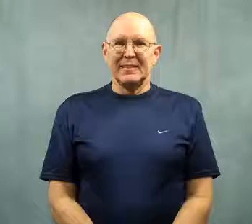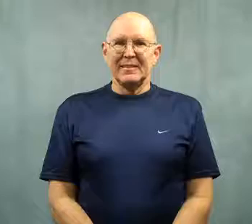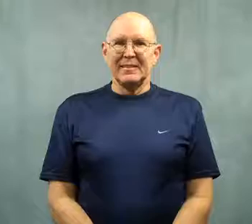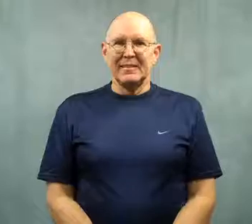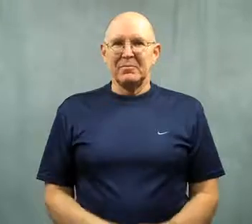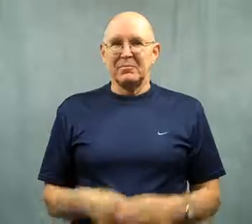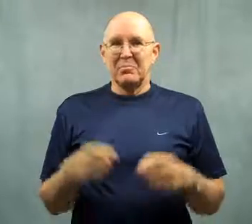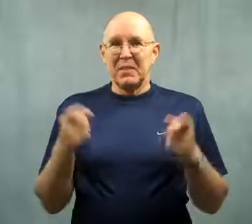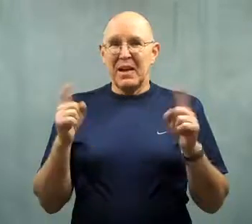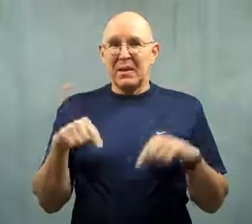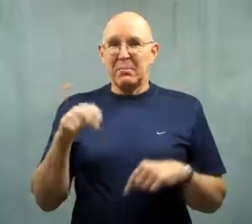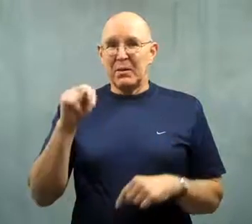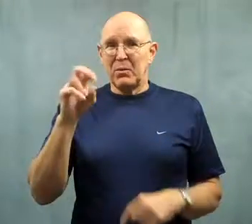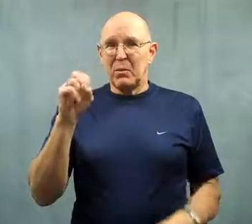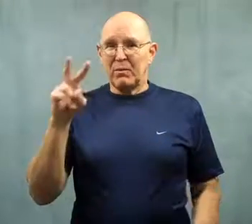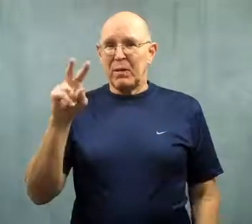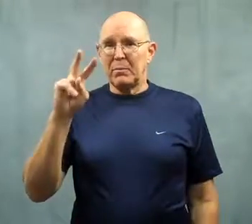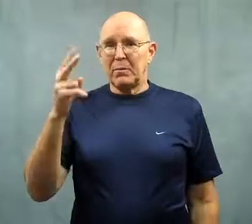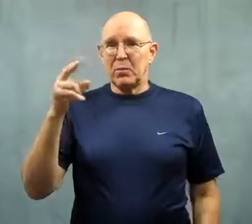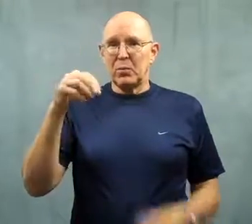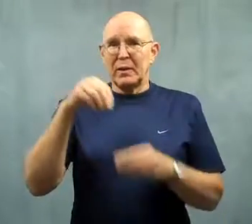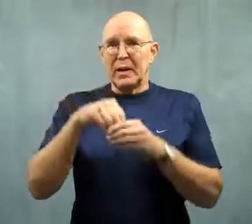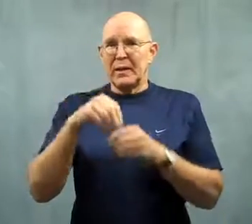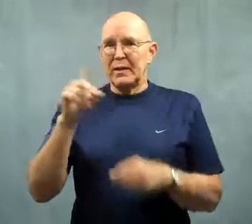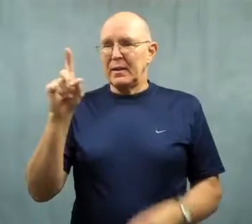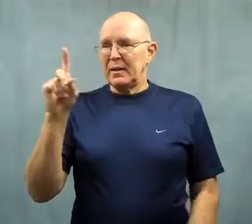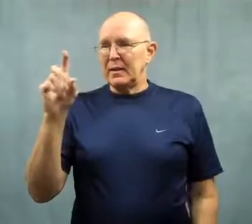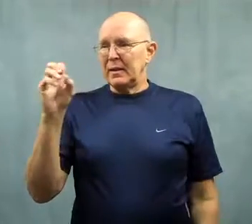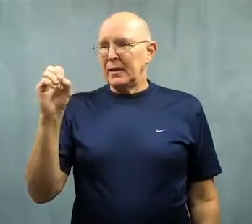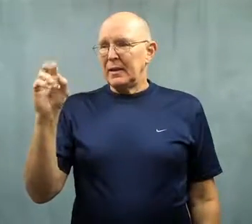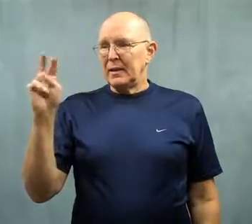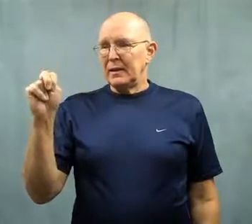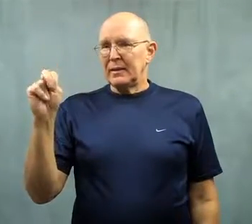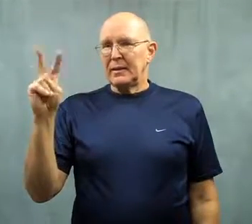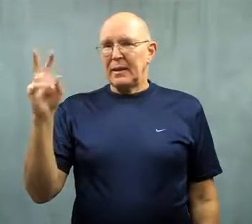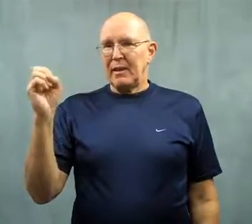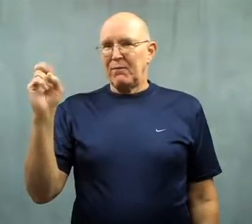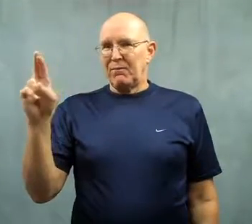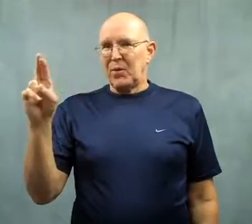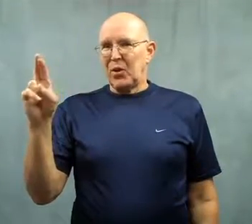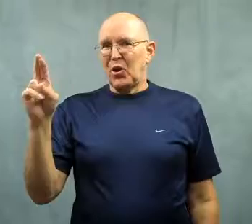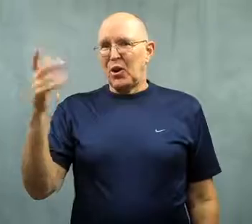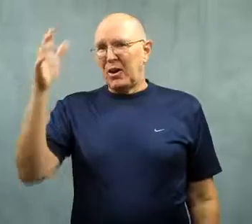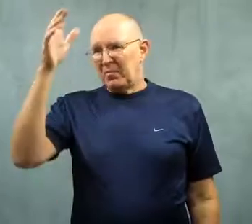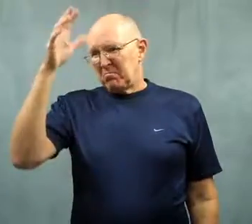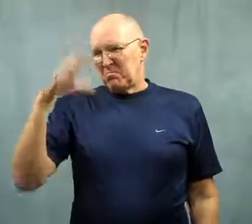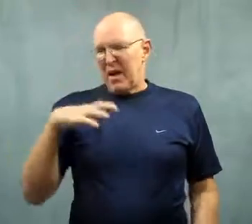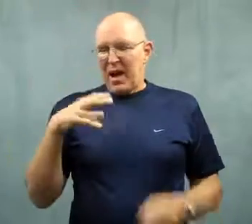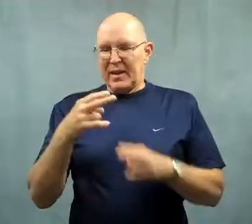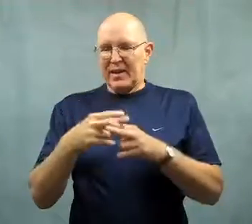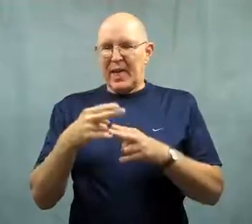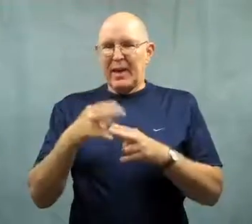This happened on November 2 in Denver.